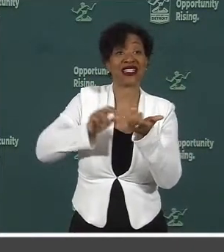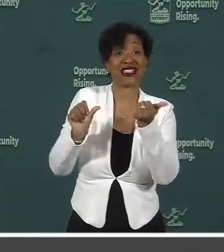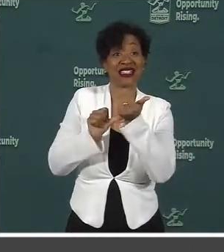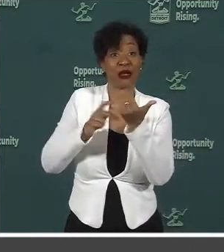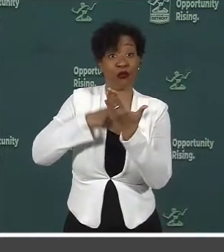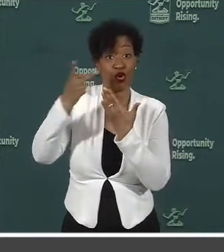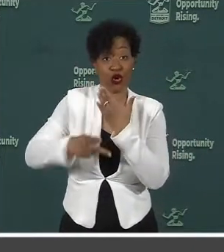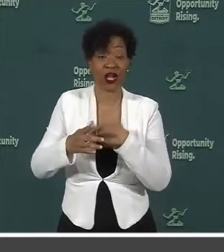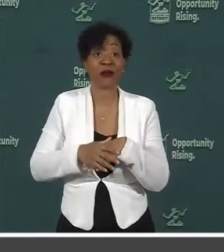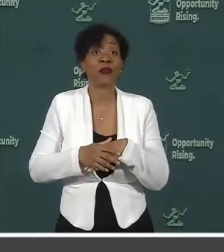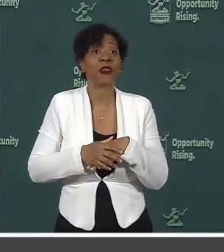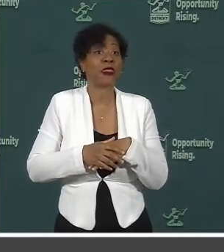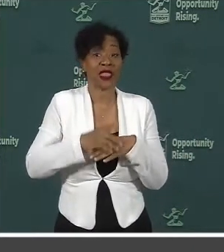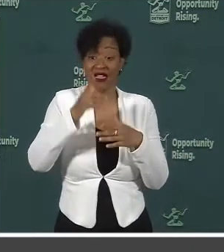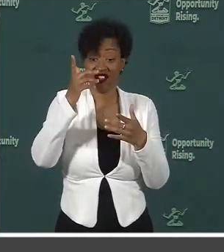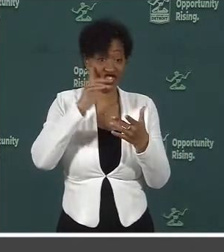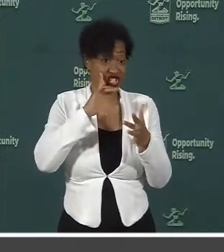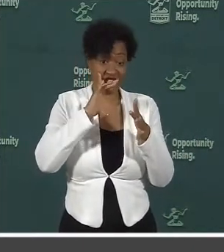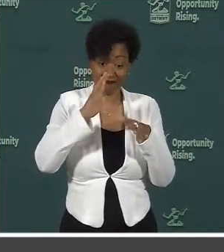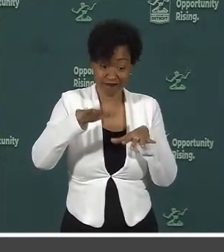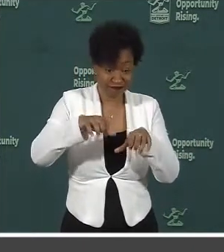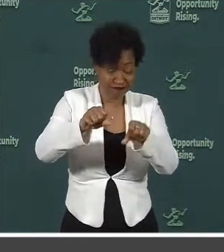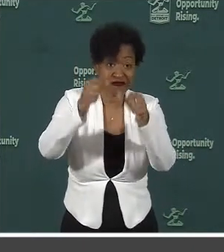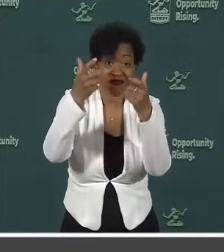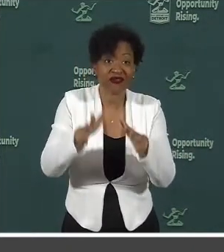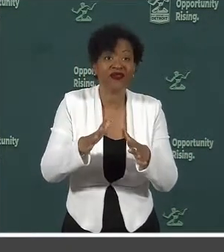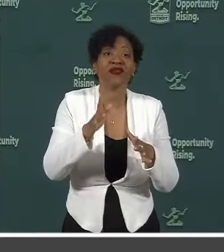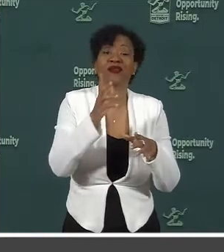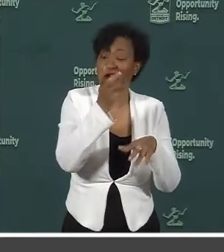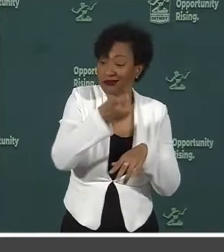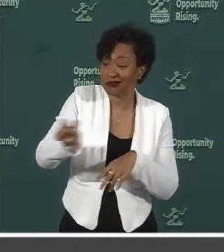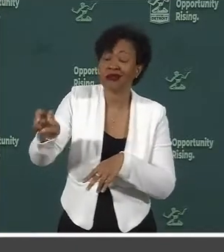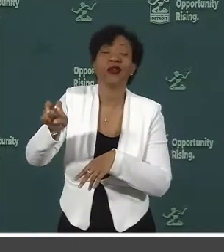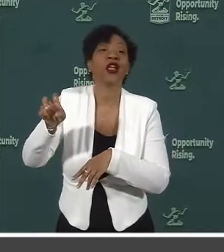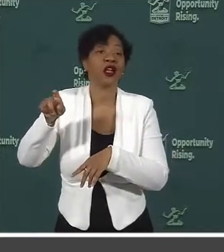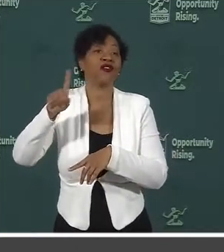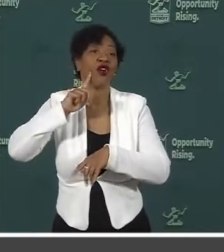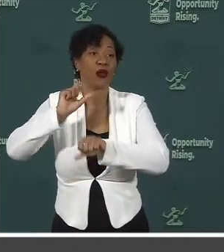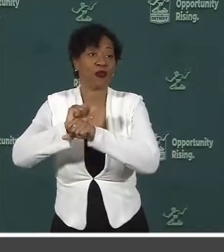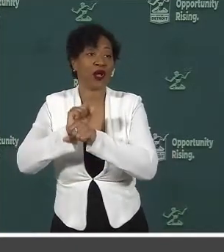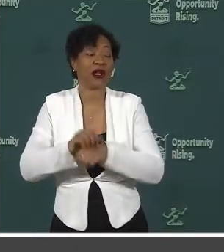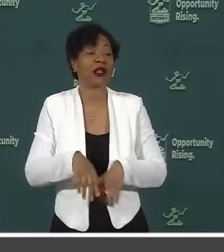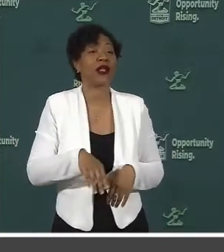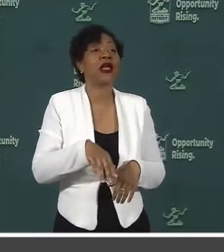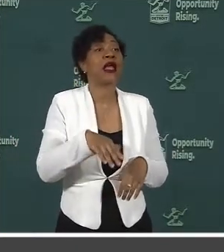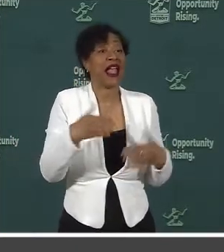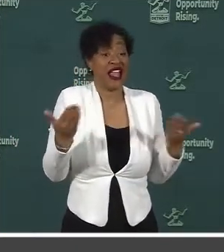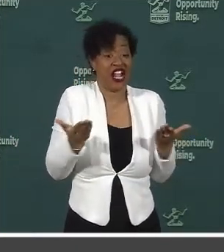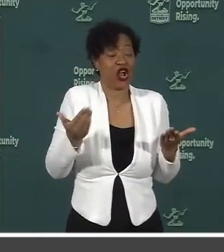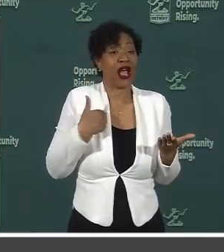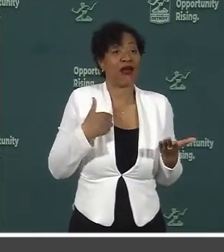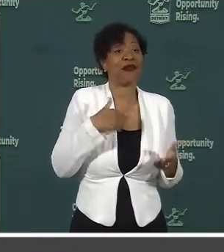TO EMPLOYMENT HERE AT BAJWA MANOR I AM A CERTIFIED NURSING ASSISTANT I HAVE A DREAM OF